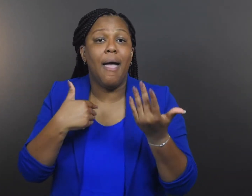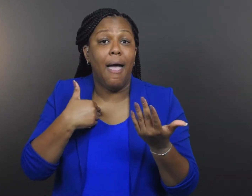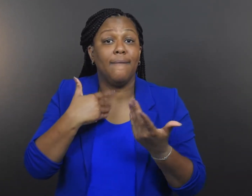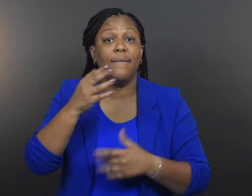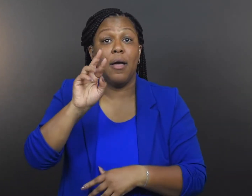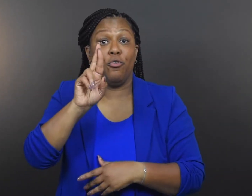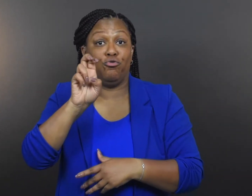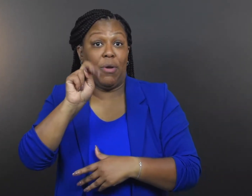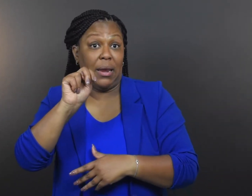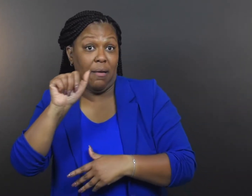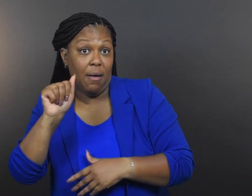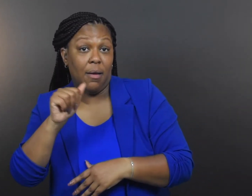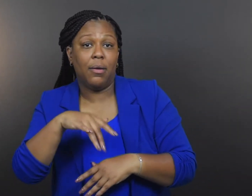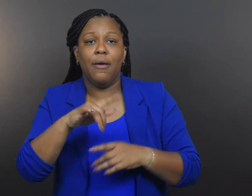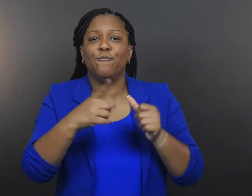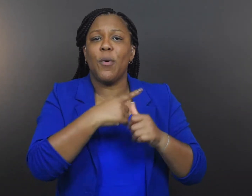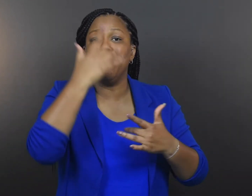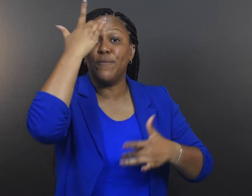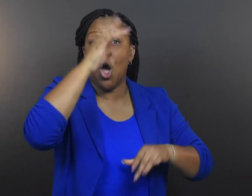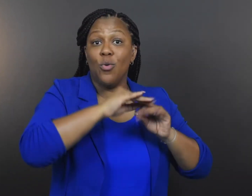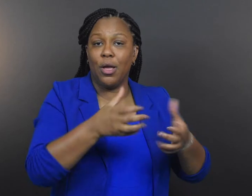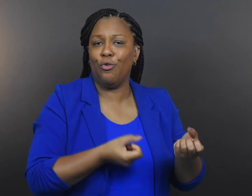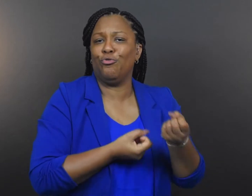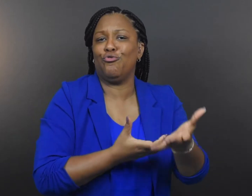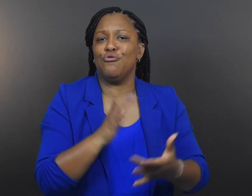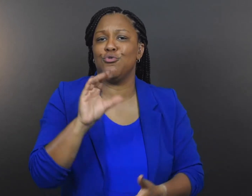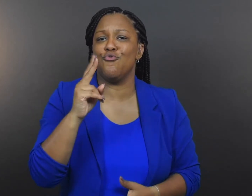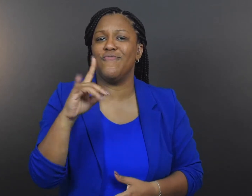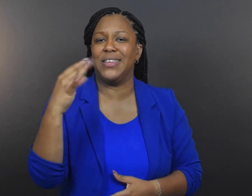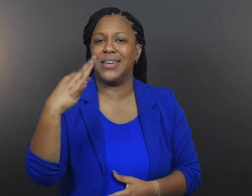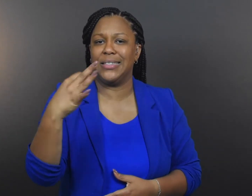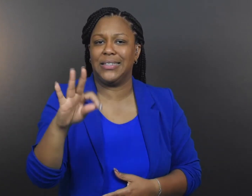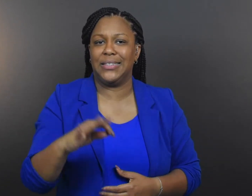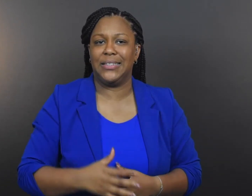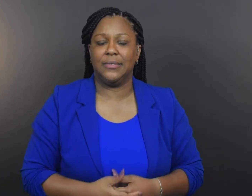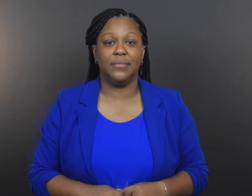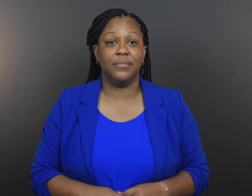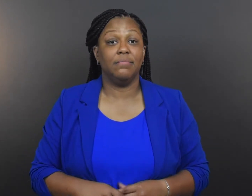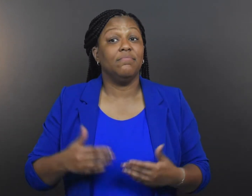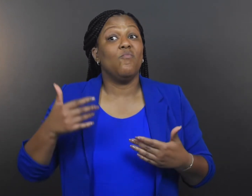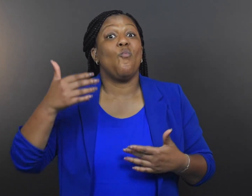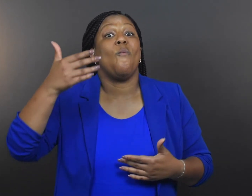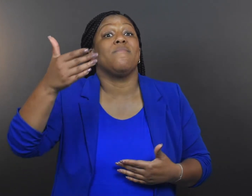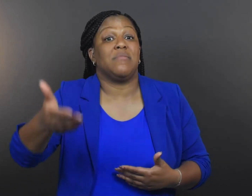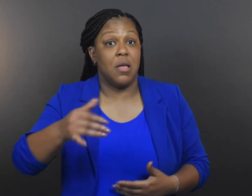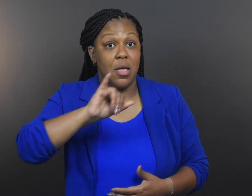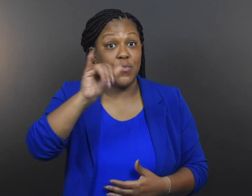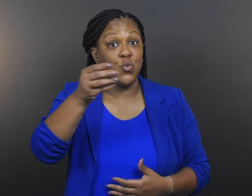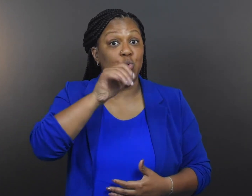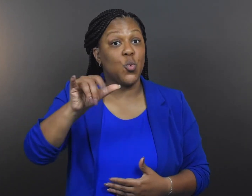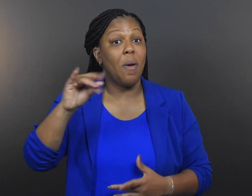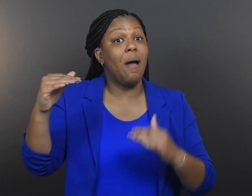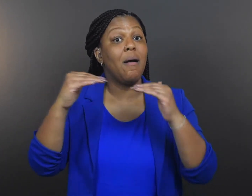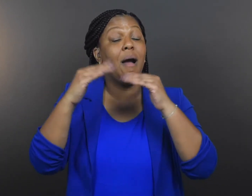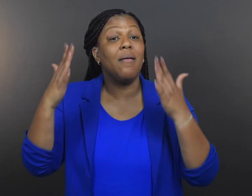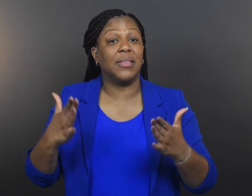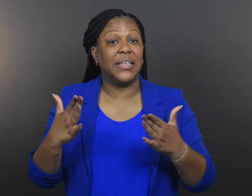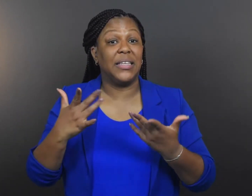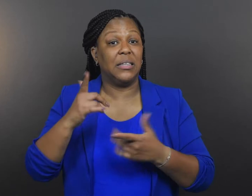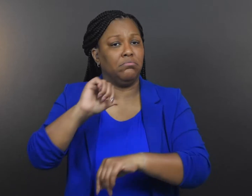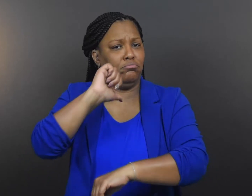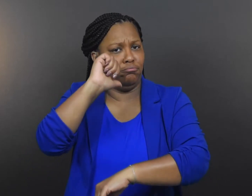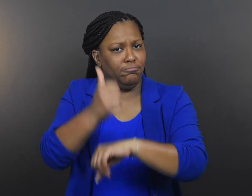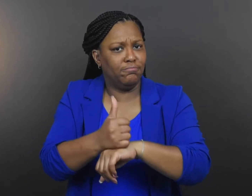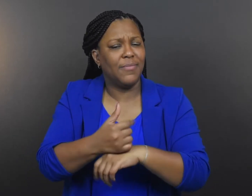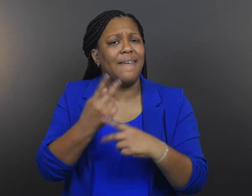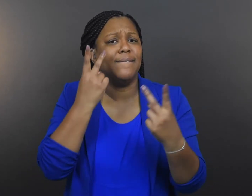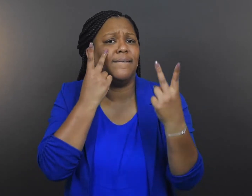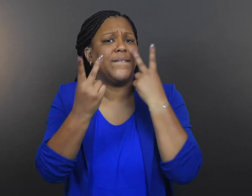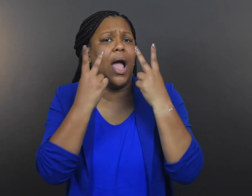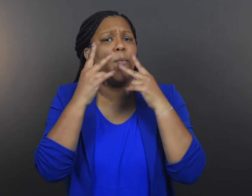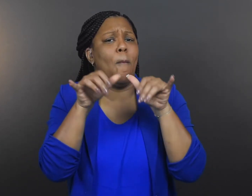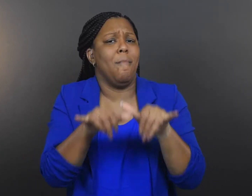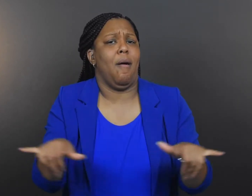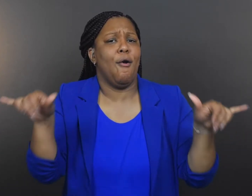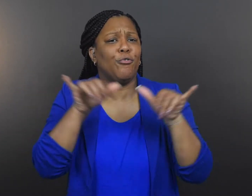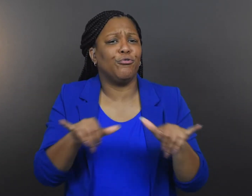or RNA, from the virus that causes COVID-19. Over time, Joy and her colleagues established